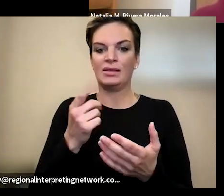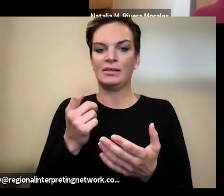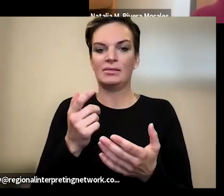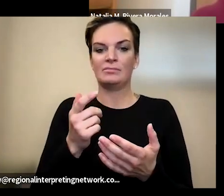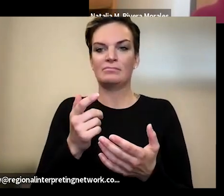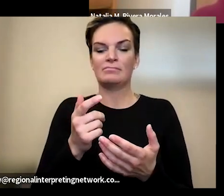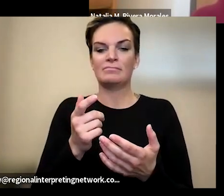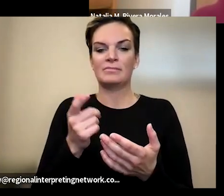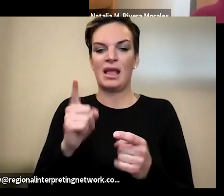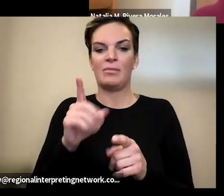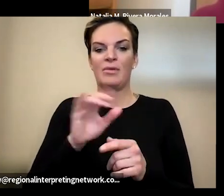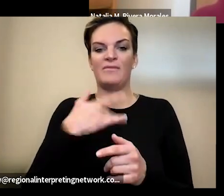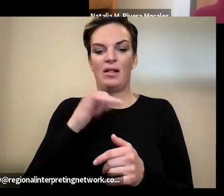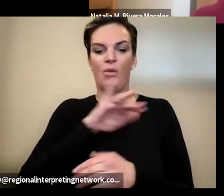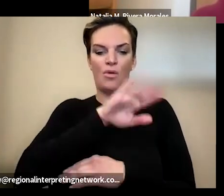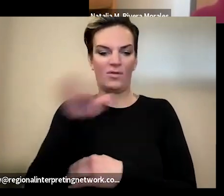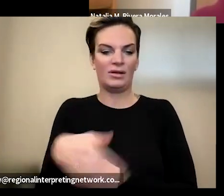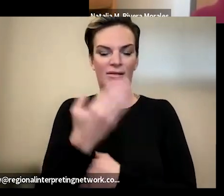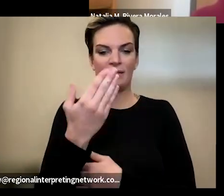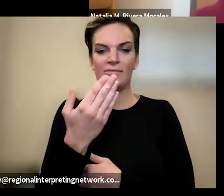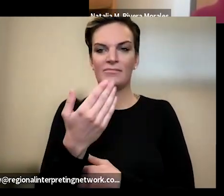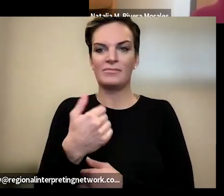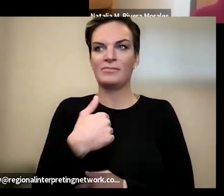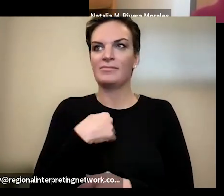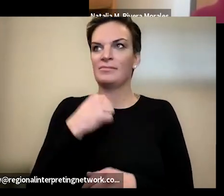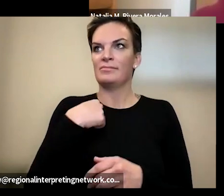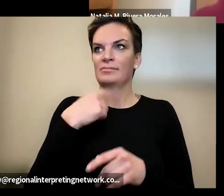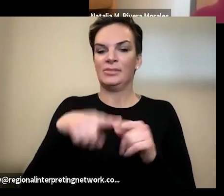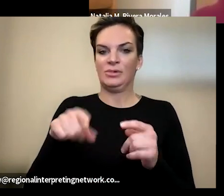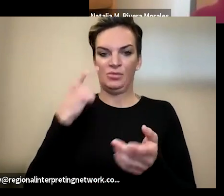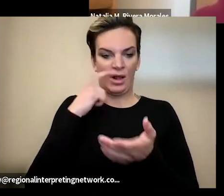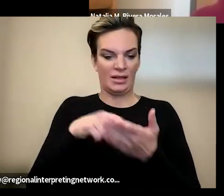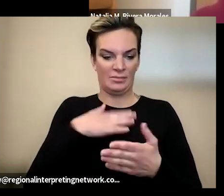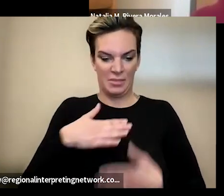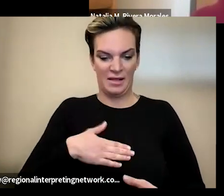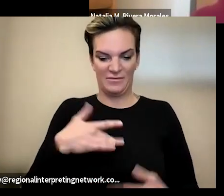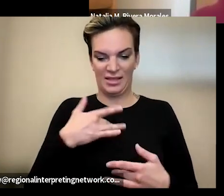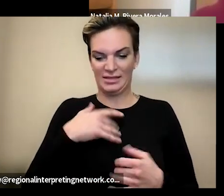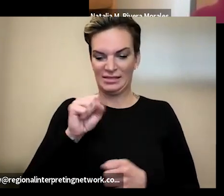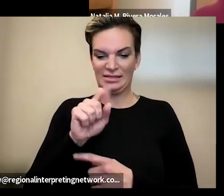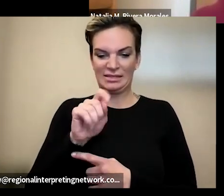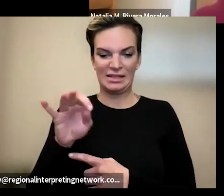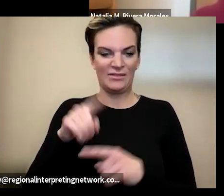almost overnight it felt like I didn't recognize my own body. I felt stiff; I couldn't move. I had